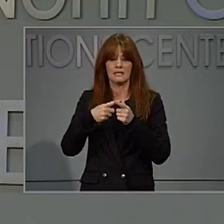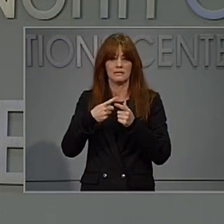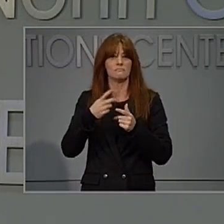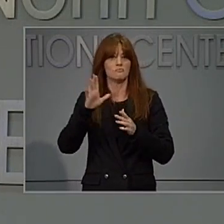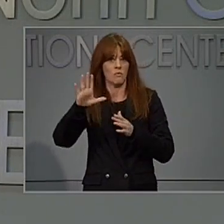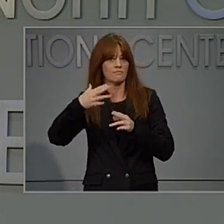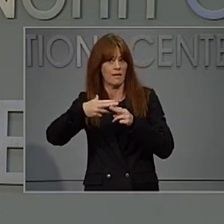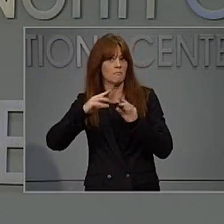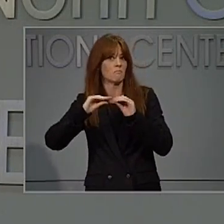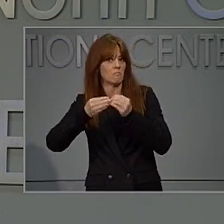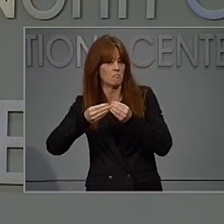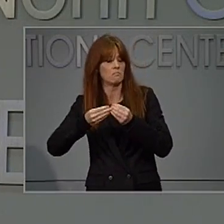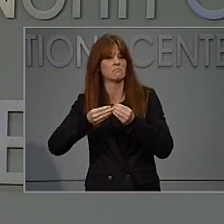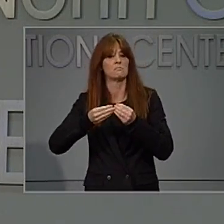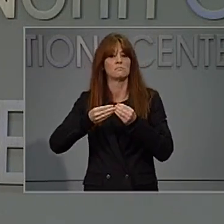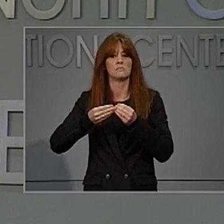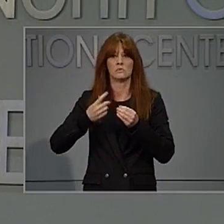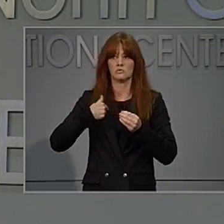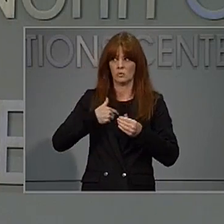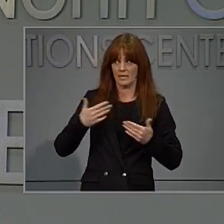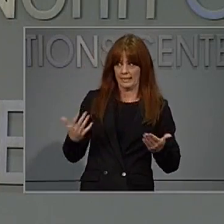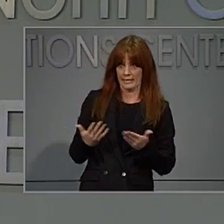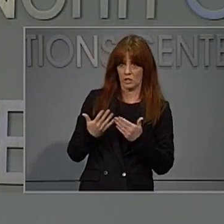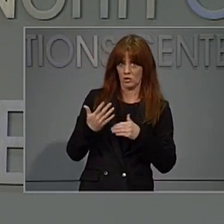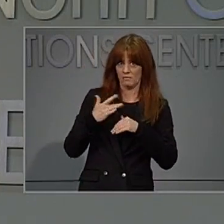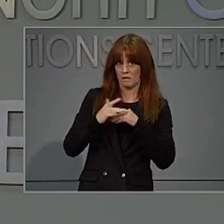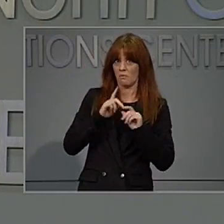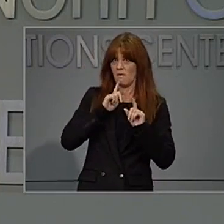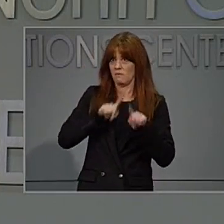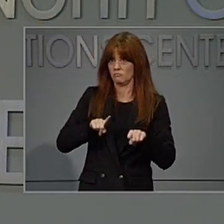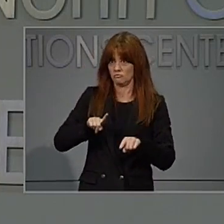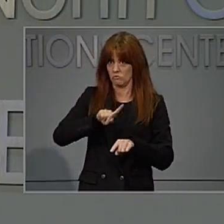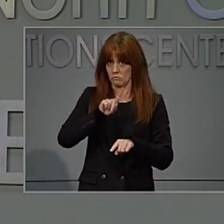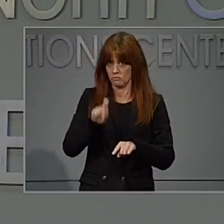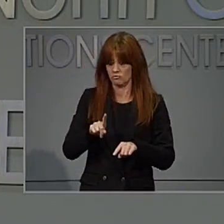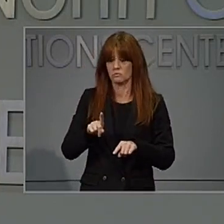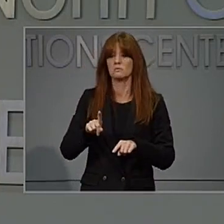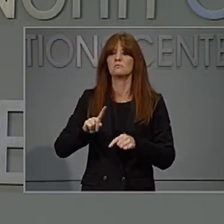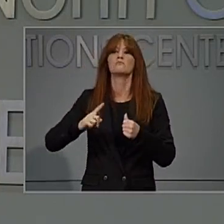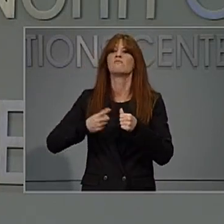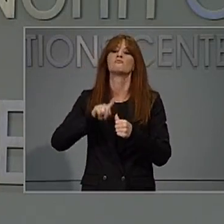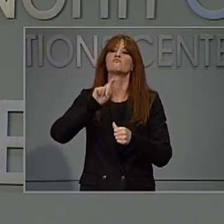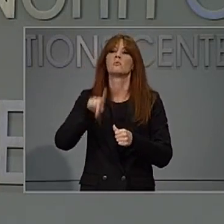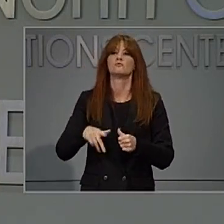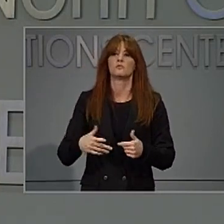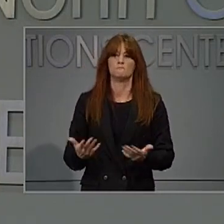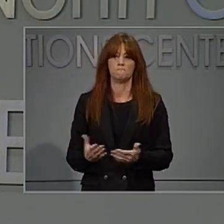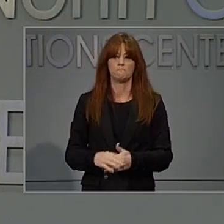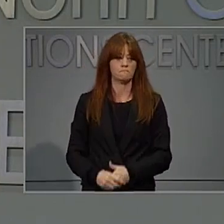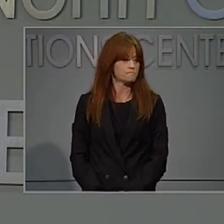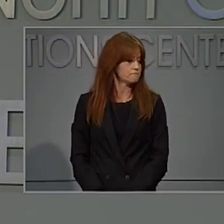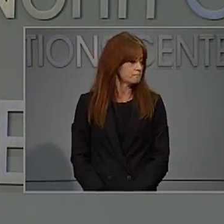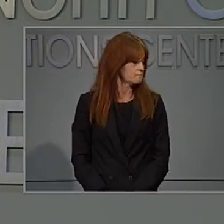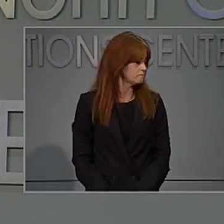LANGUAGE INTERPRETERS. WE ARE NOW GOING TO TAKE QUESTIONS FROM THE MEDIA. WE ASK YOU TO IDENTIFY YOURSELF FIRST AND STATE THE NAME OF